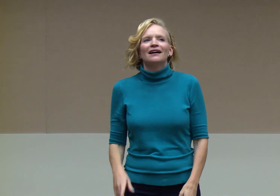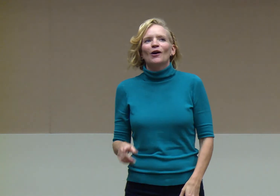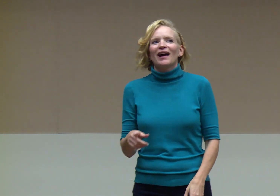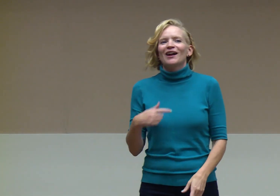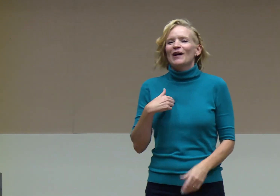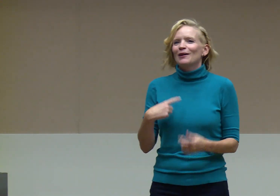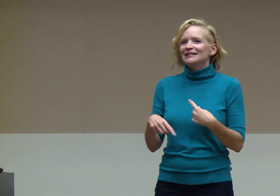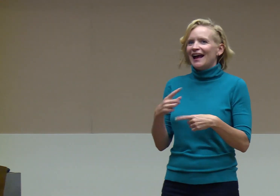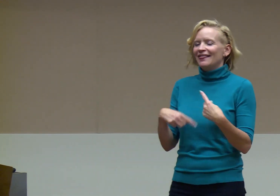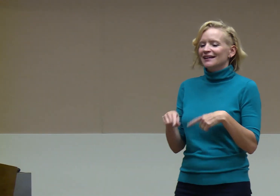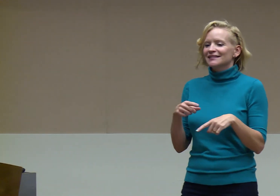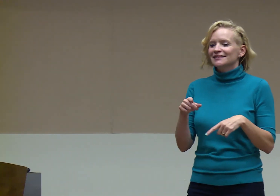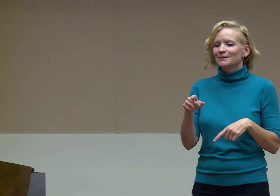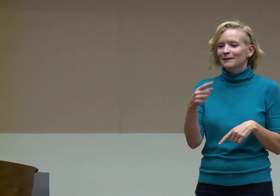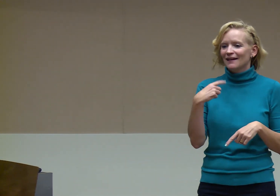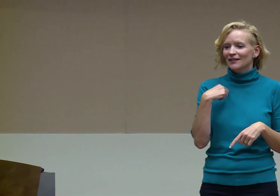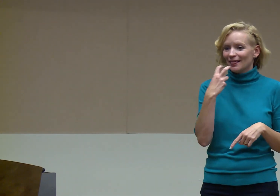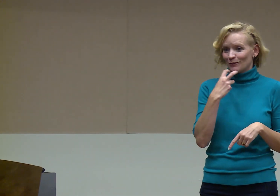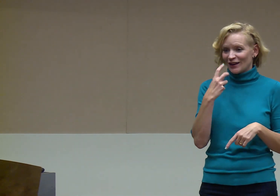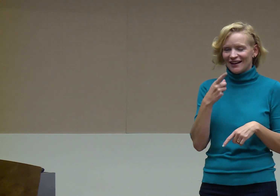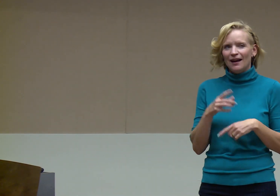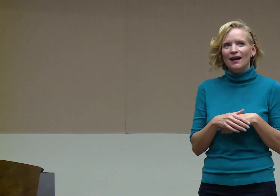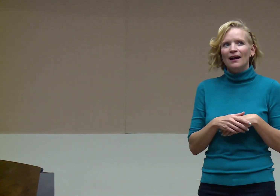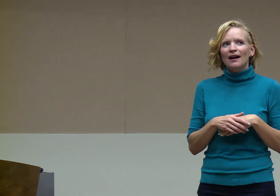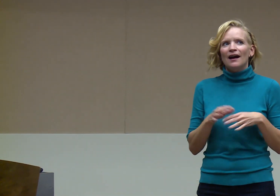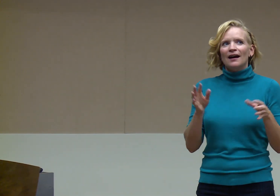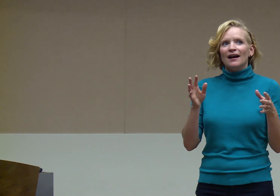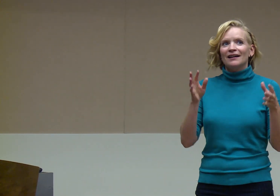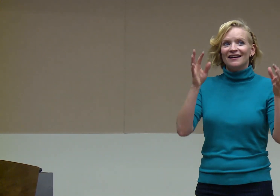and the first example that I was just blown away with was...